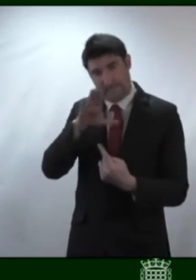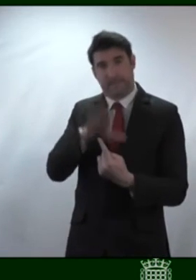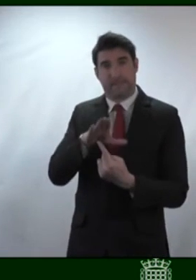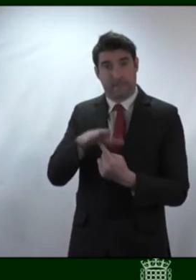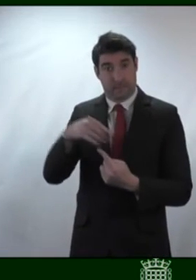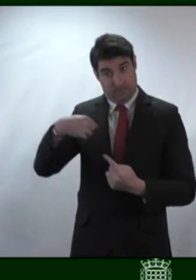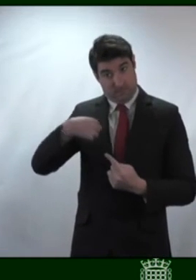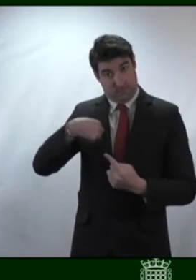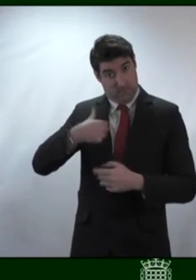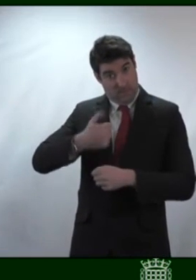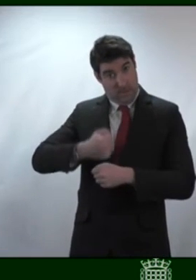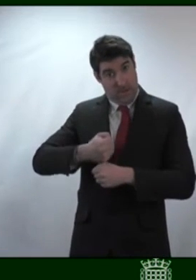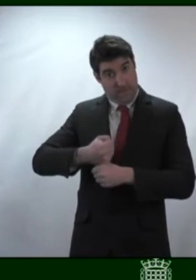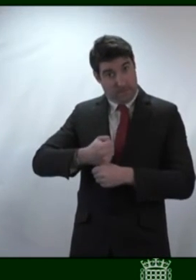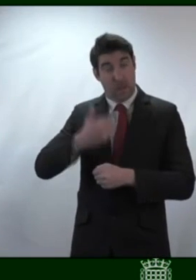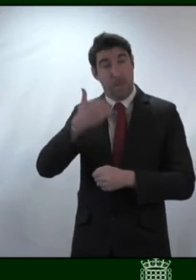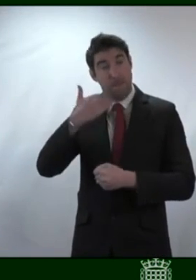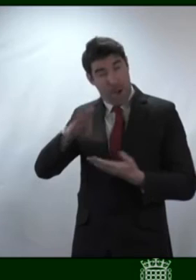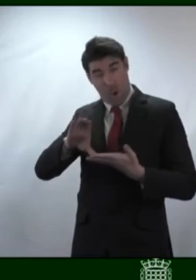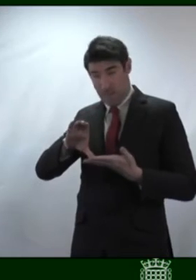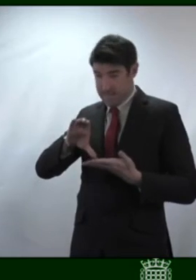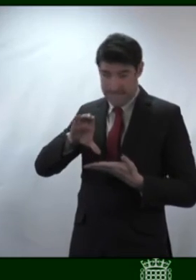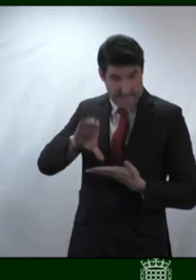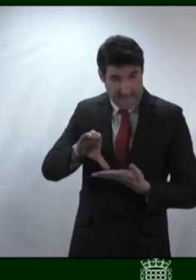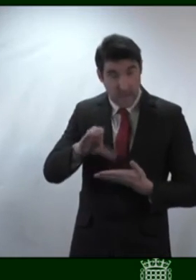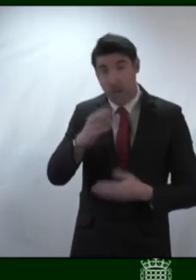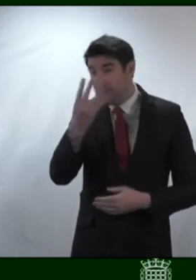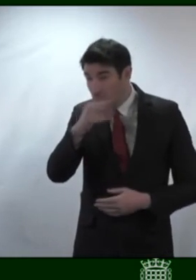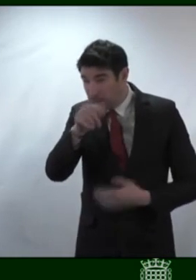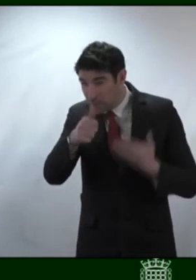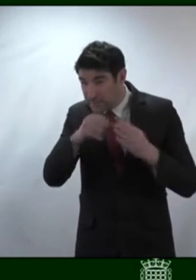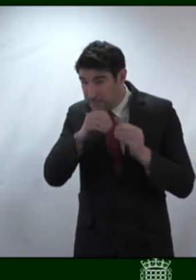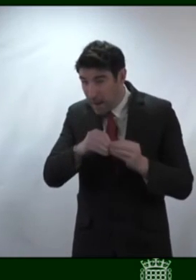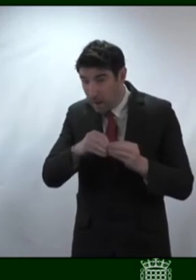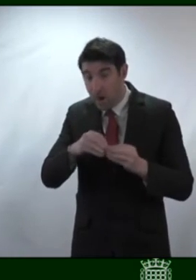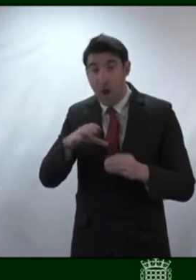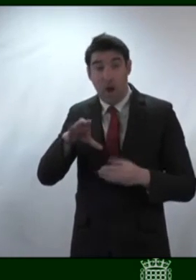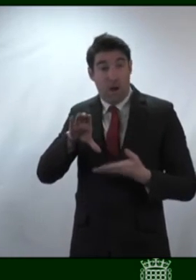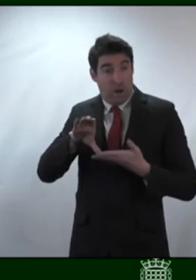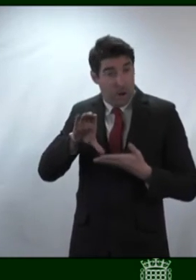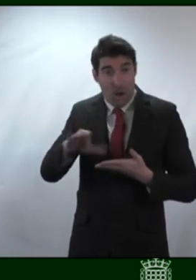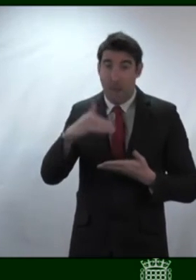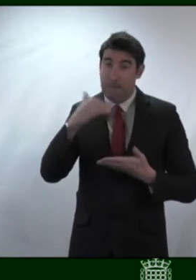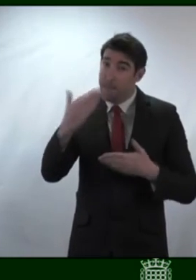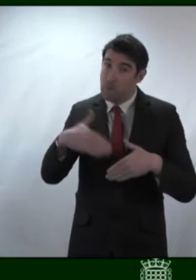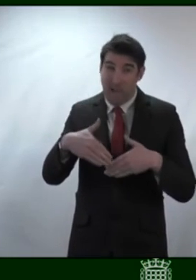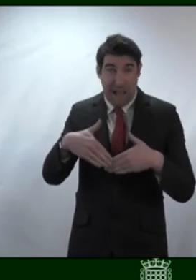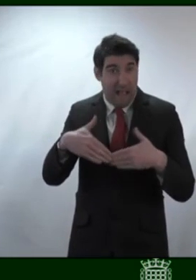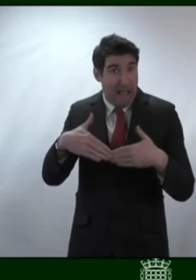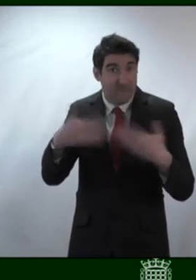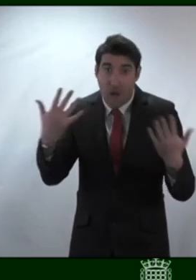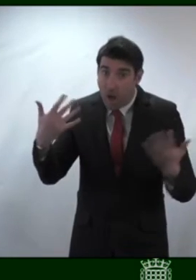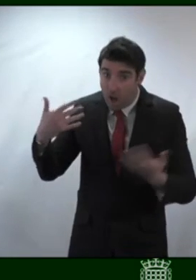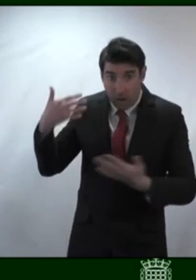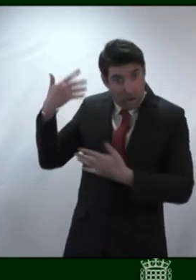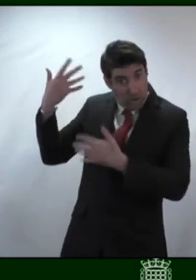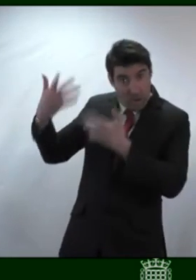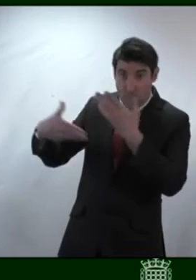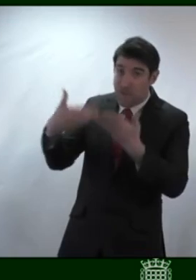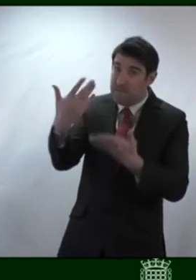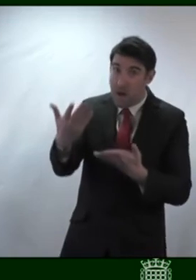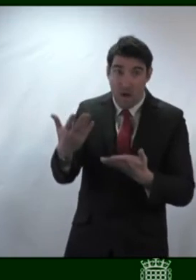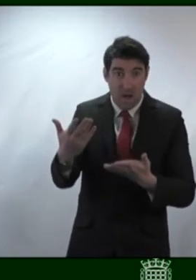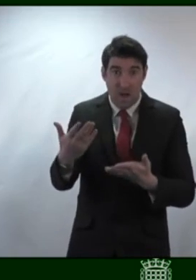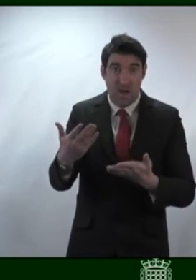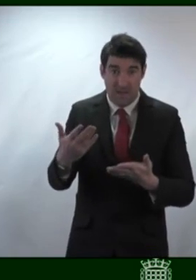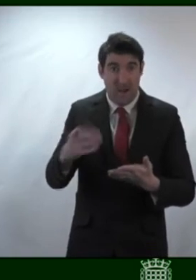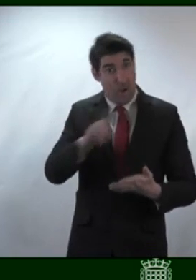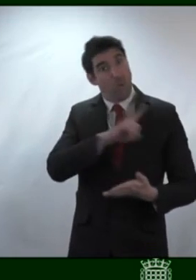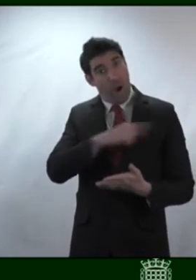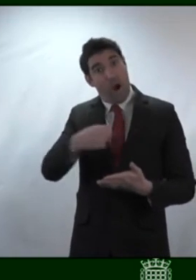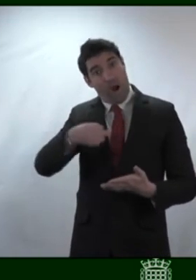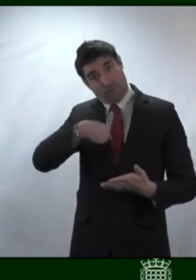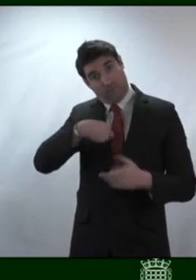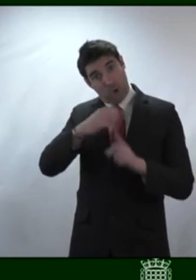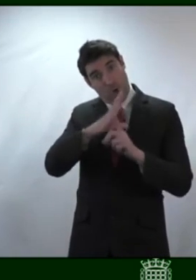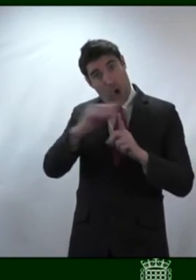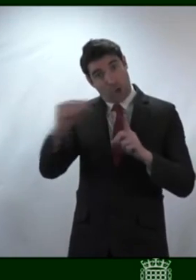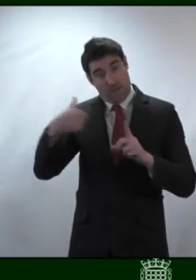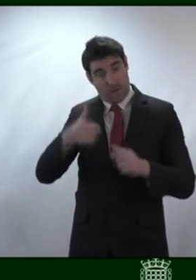in science R&D—£14.6 billion in 2021-22. That is going to support all the life sciences